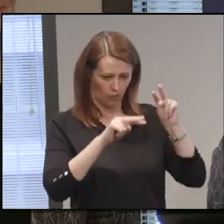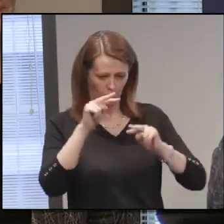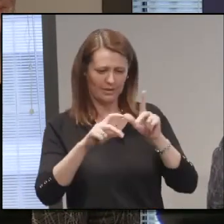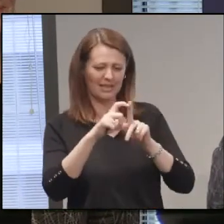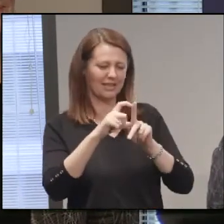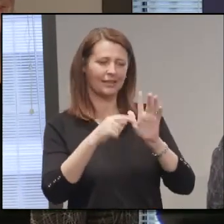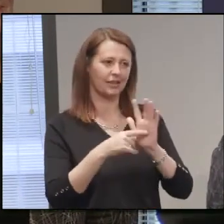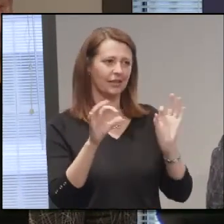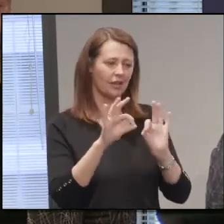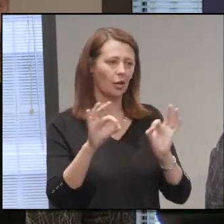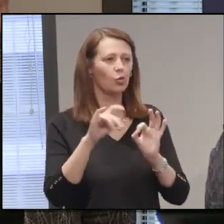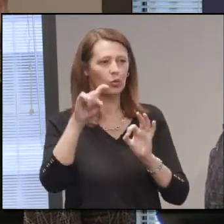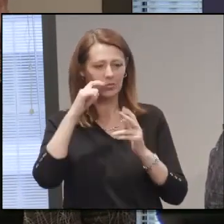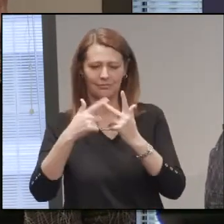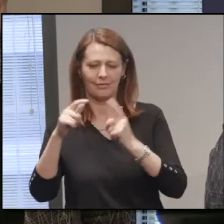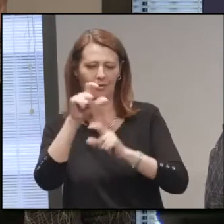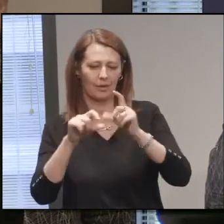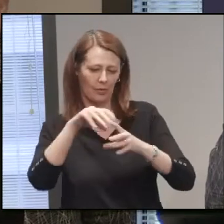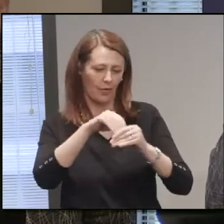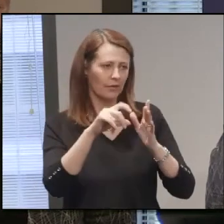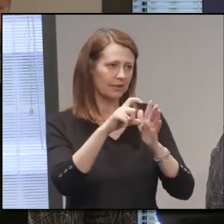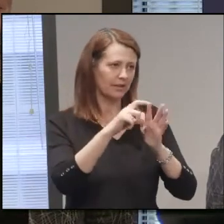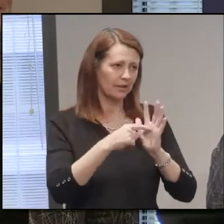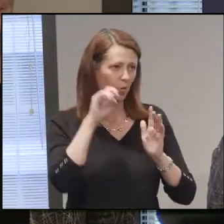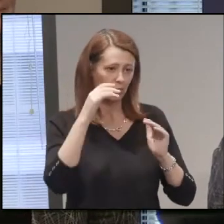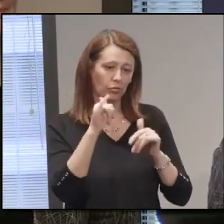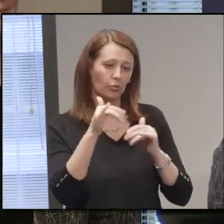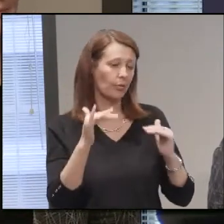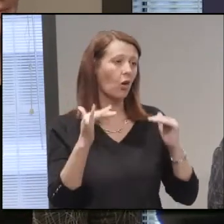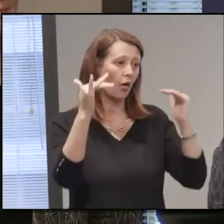it'd be the metabolites that that would be there, they would be higher without a doubt.